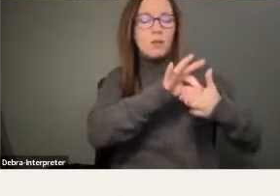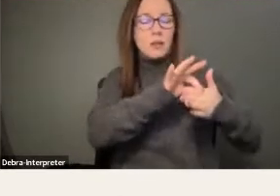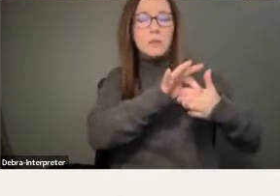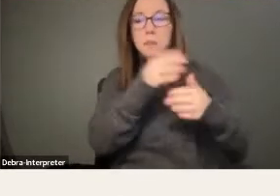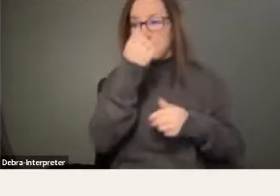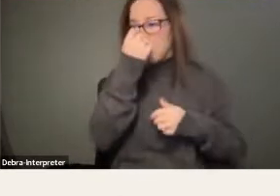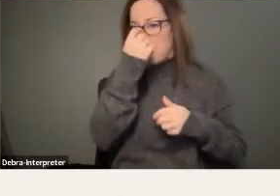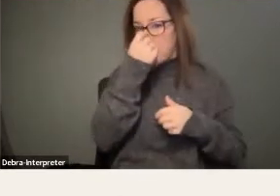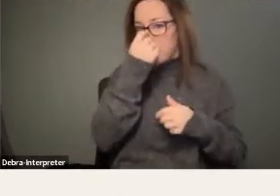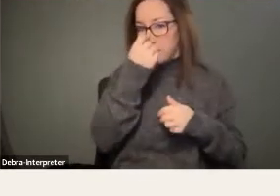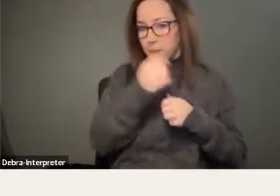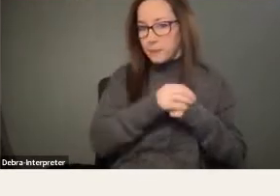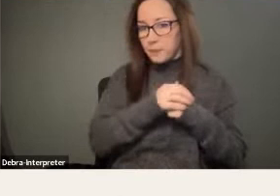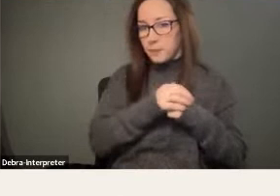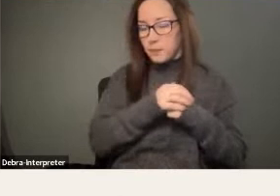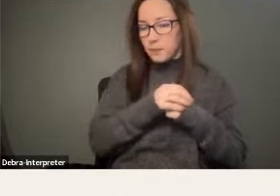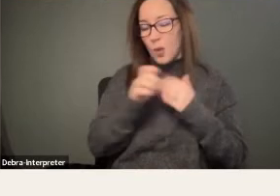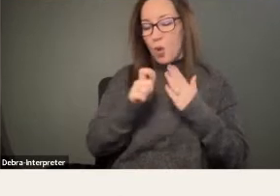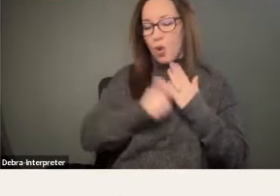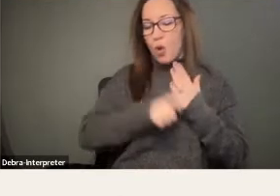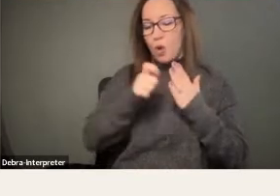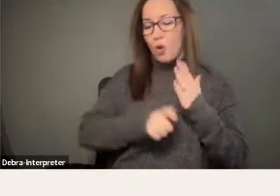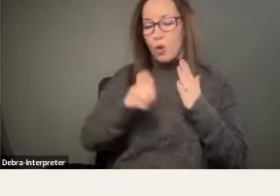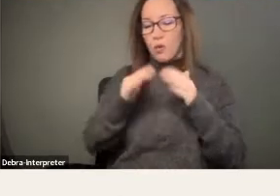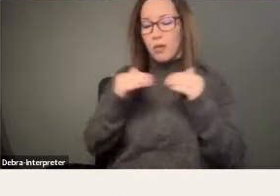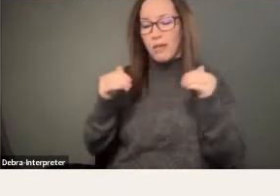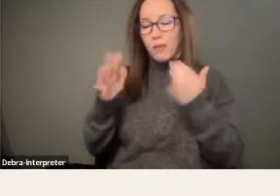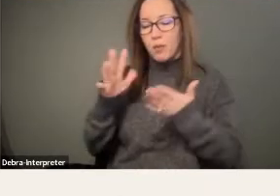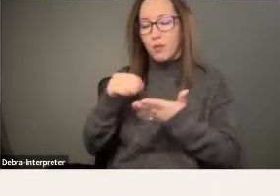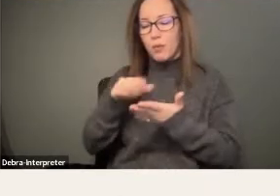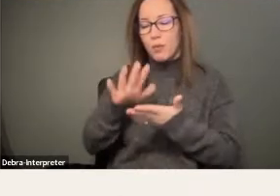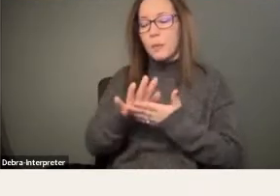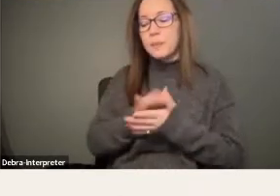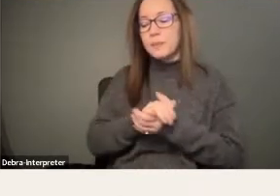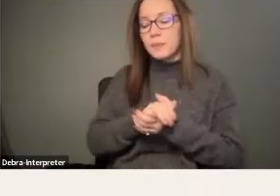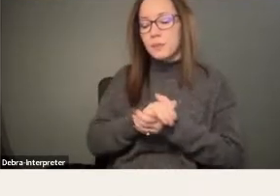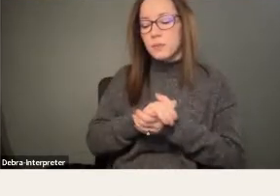those as well and use those to supplement the content. Those are article level records. Is you